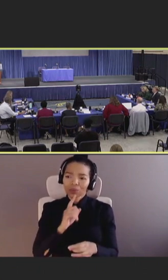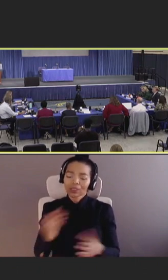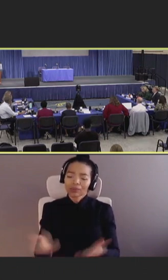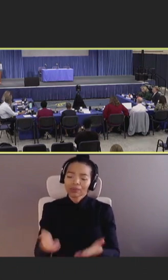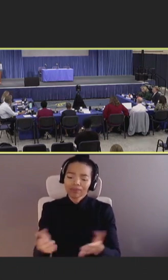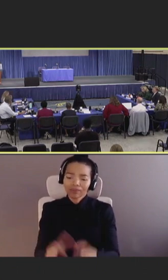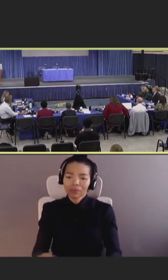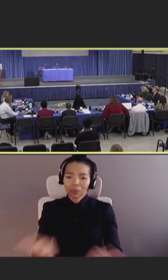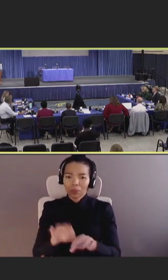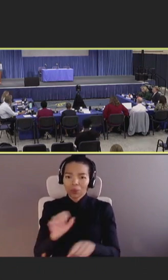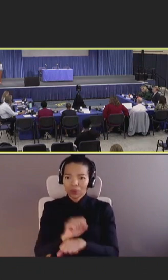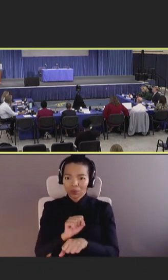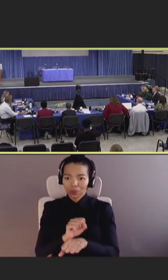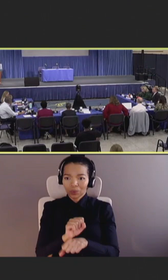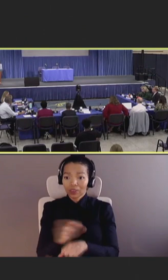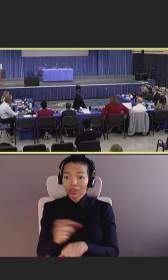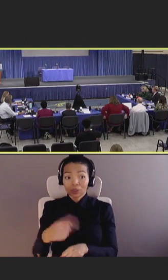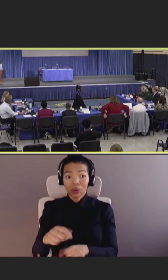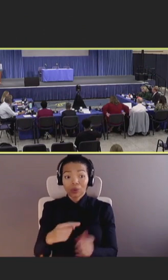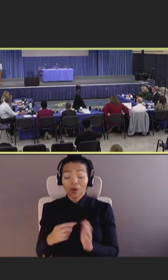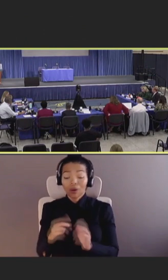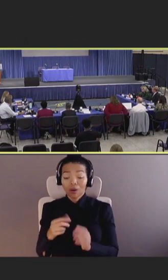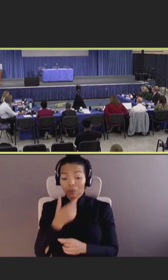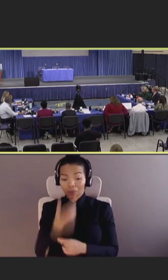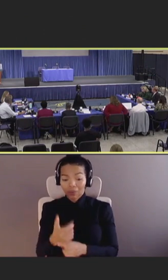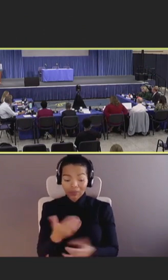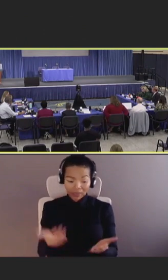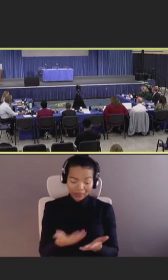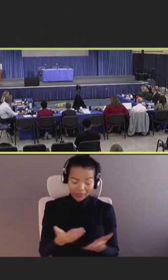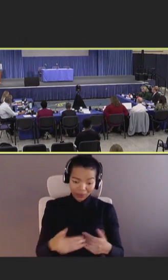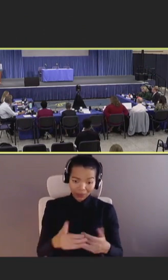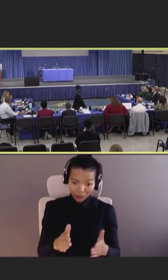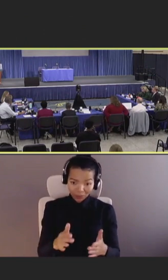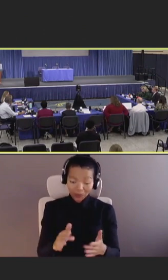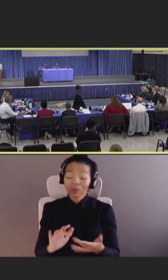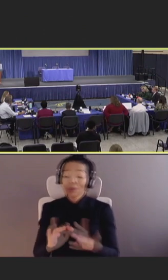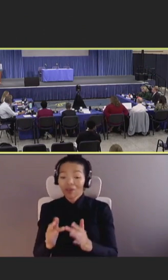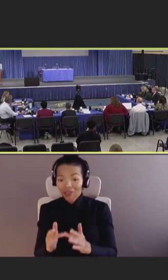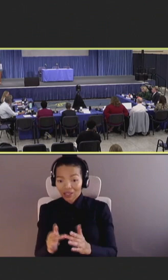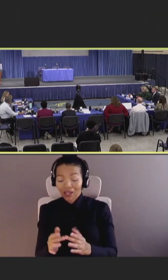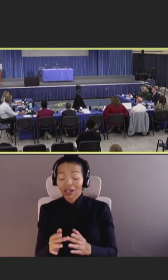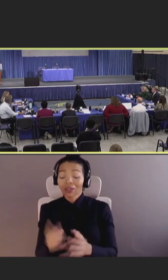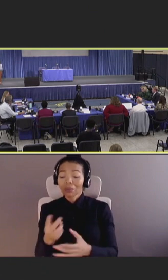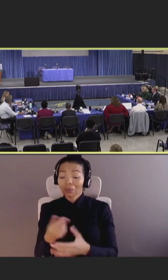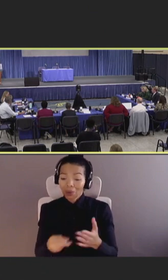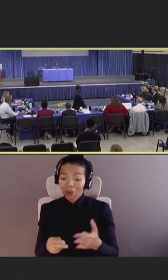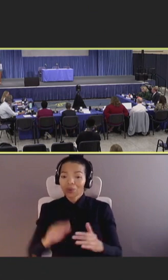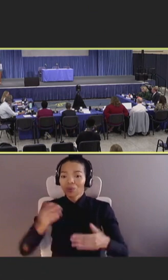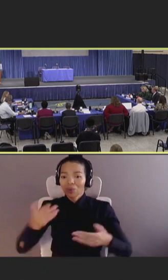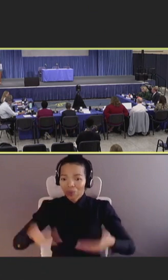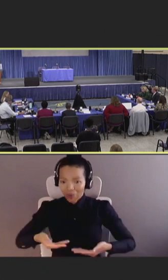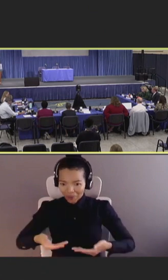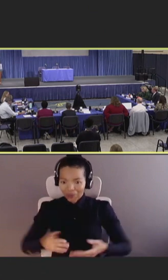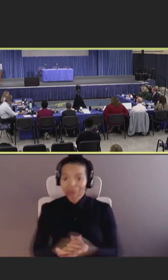To those watching in the room and online, welcome. As I speak to you today, summer is winding down,